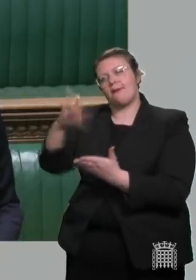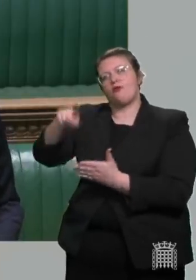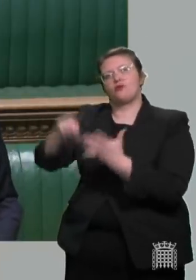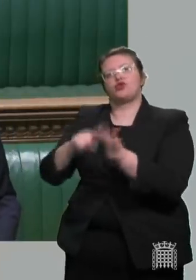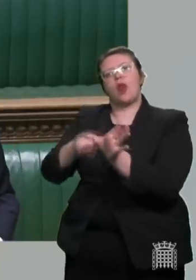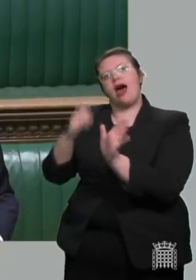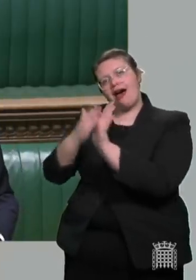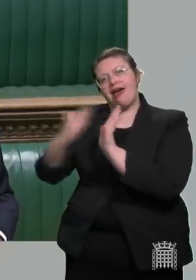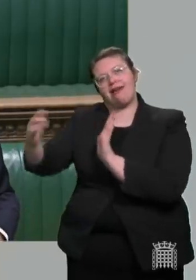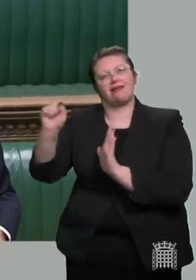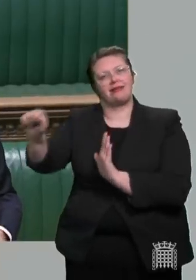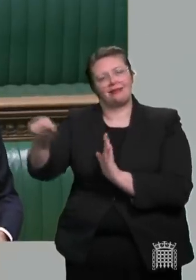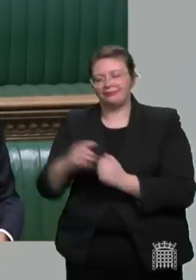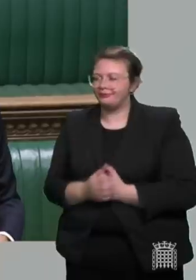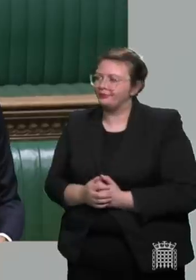But as the economy reopens over the summer,